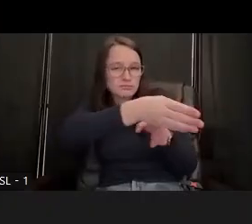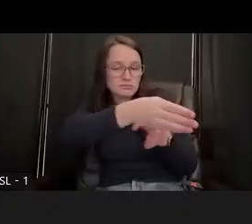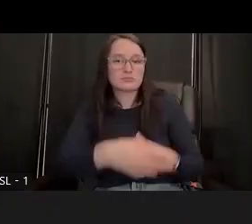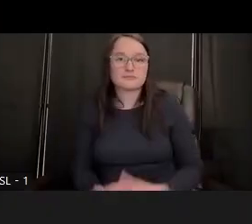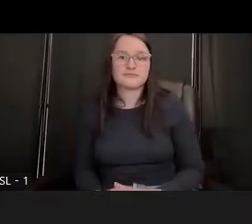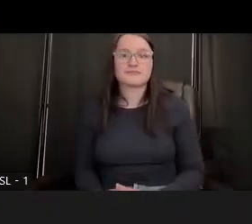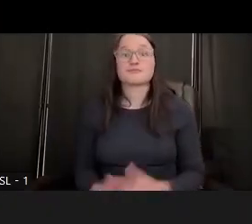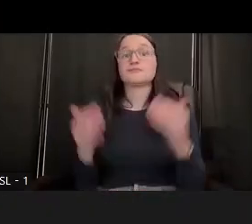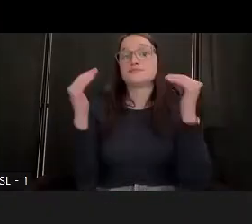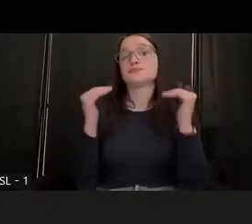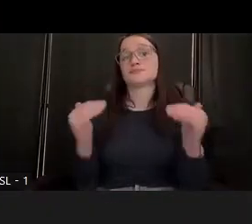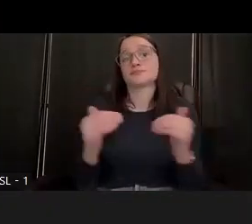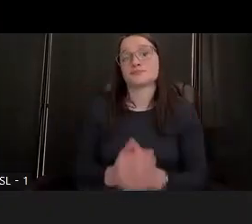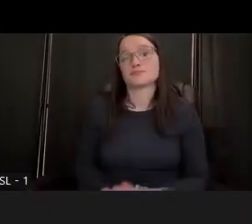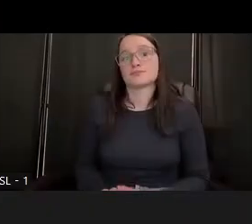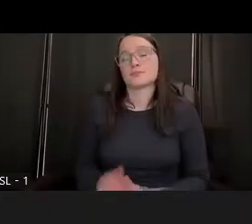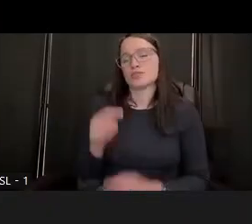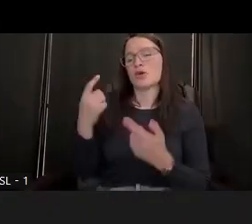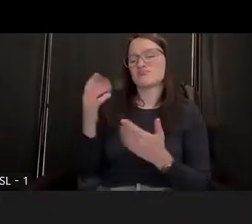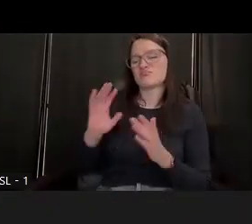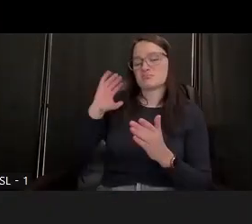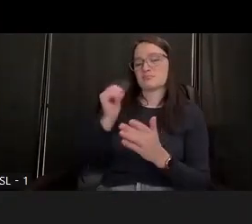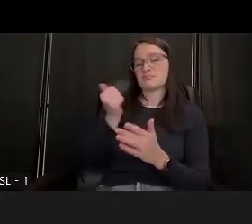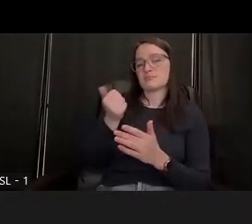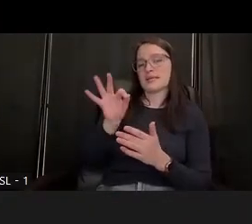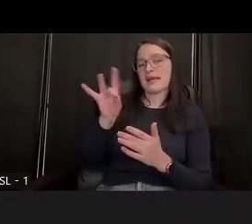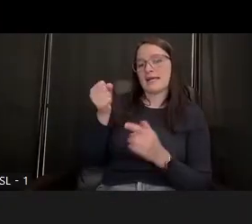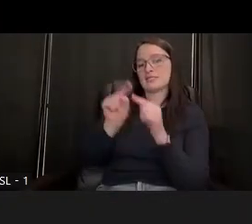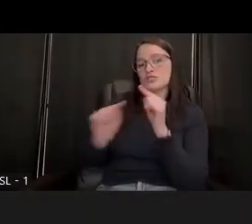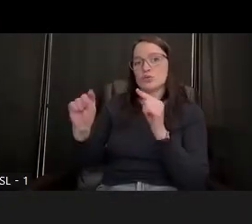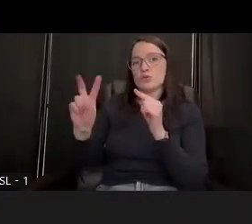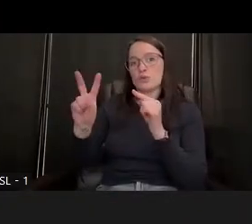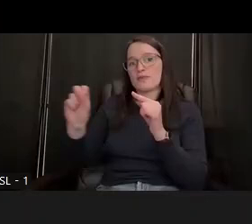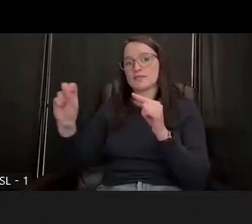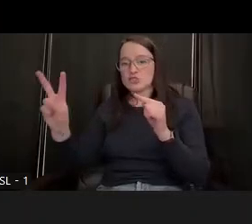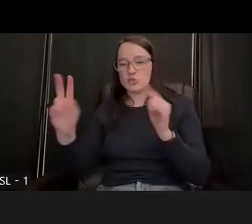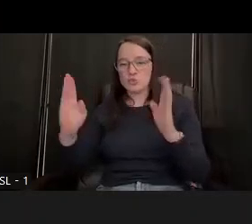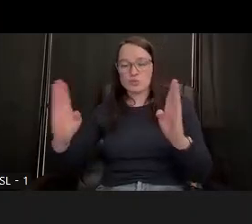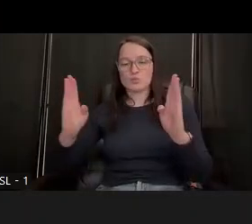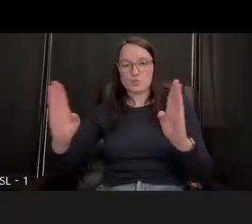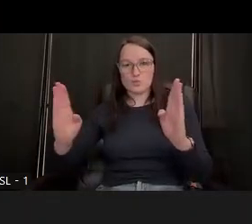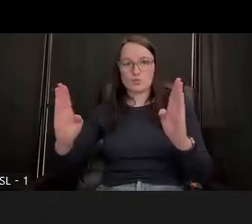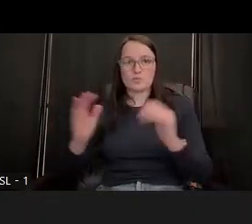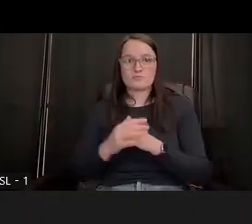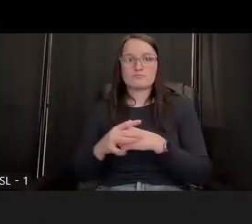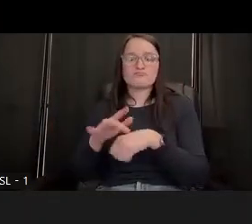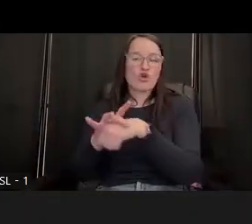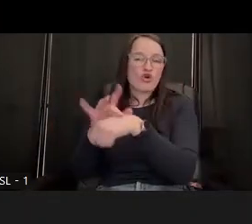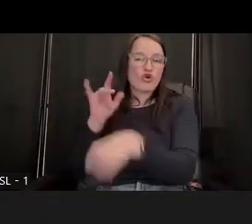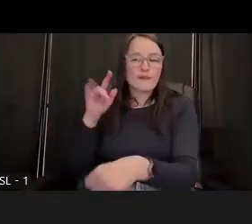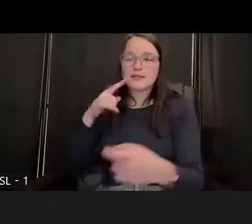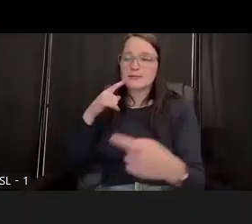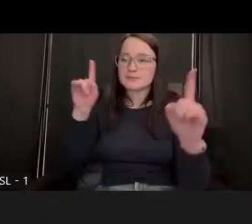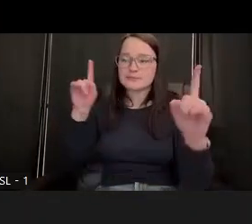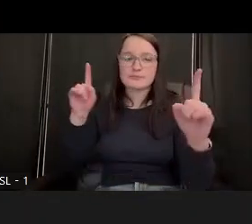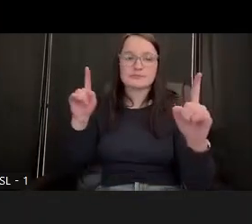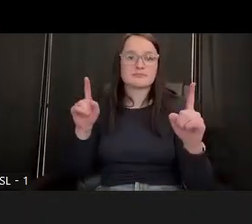So those early commitments in the 80s through about 2002 uh around 1988 1989 through the